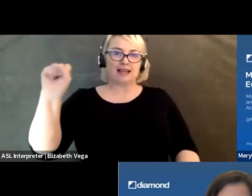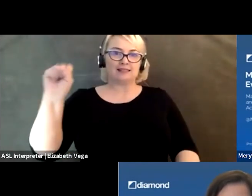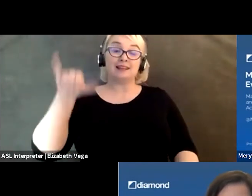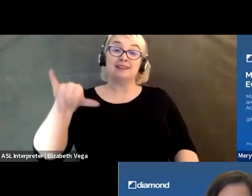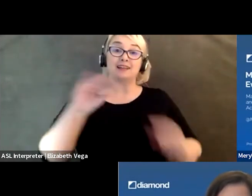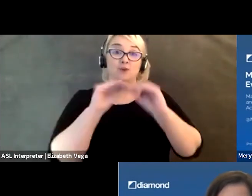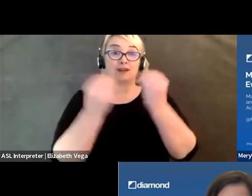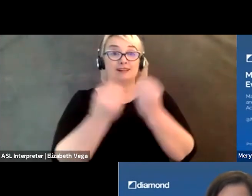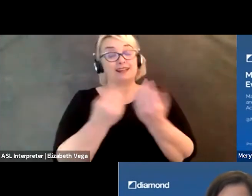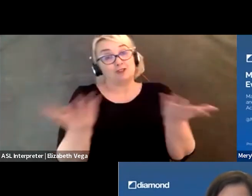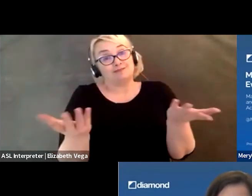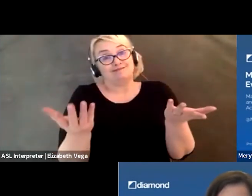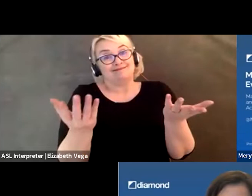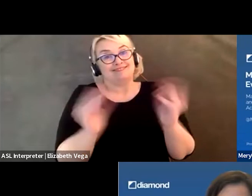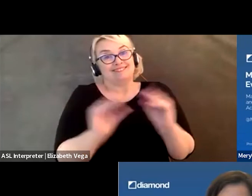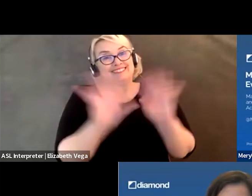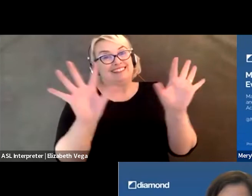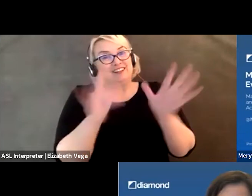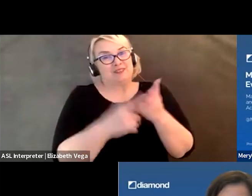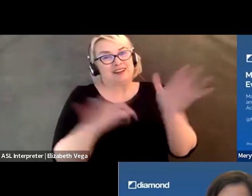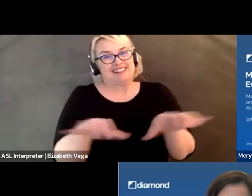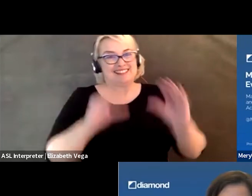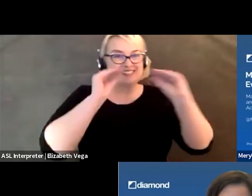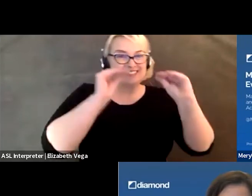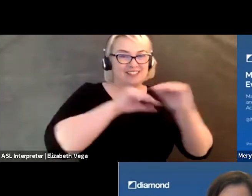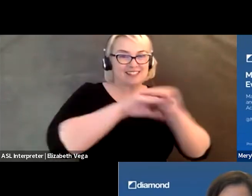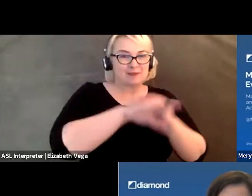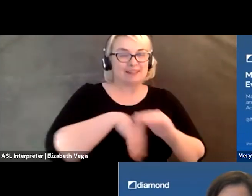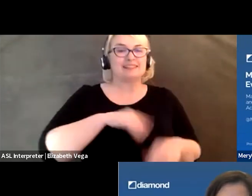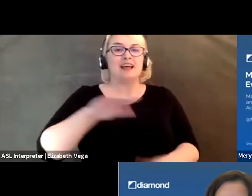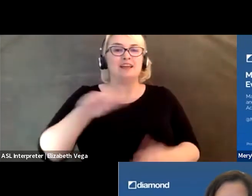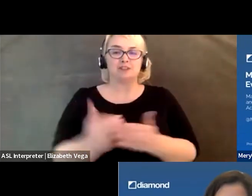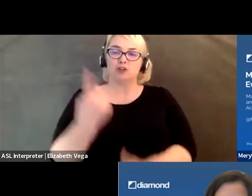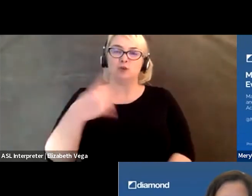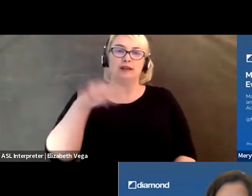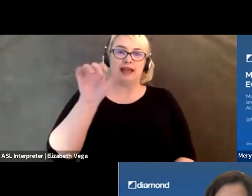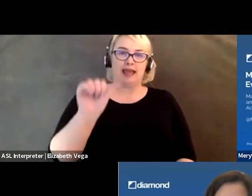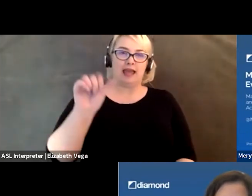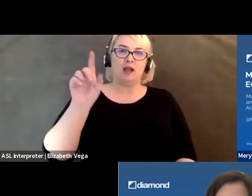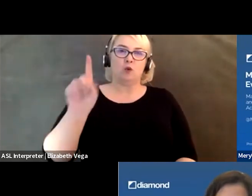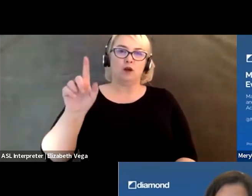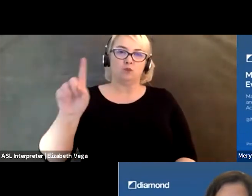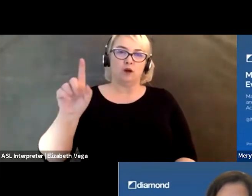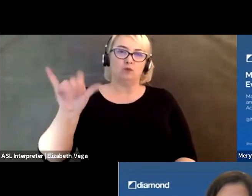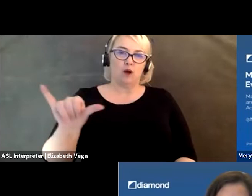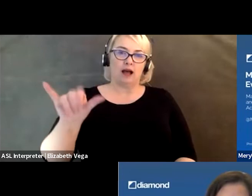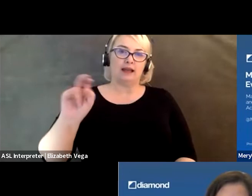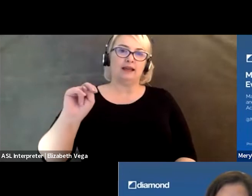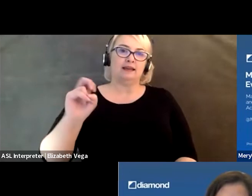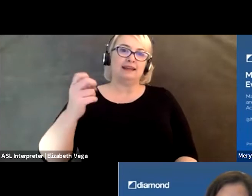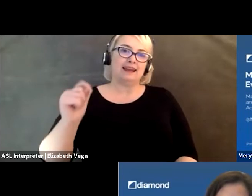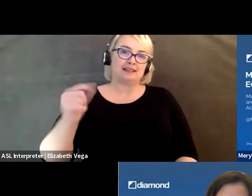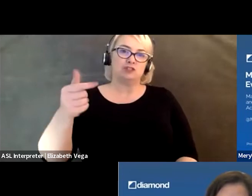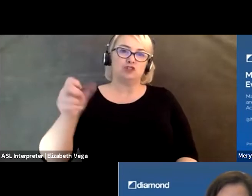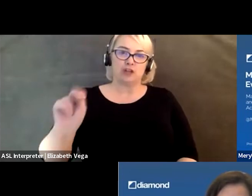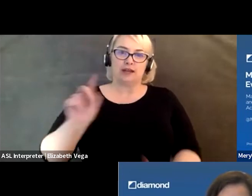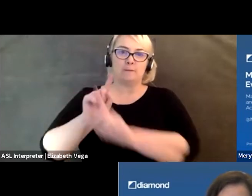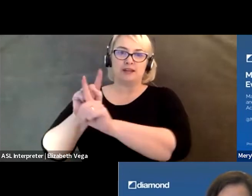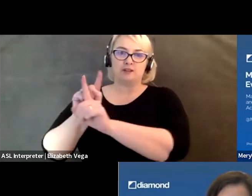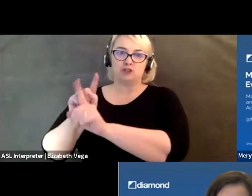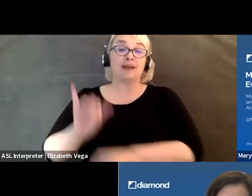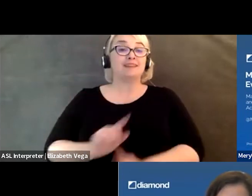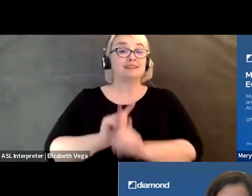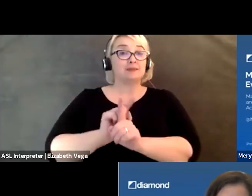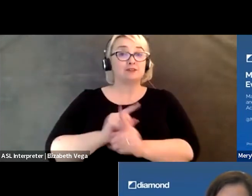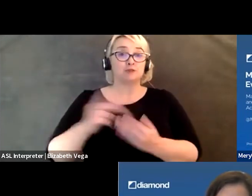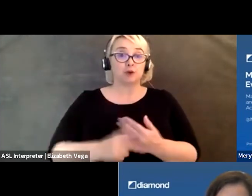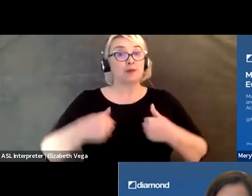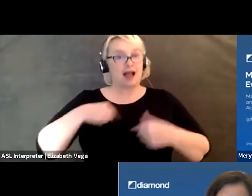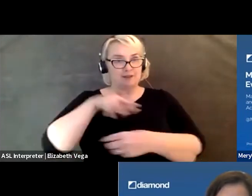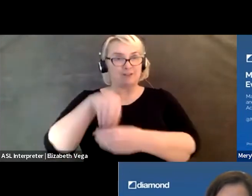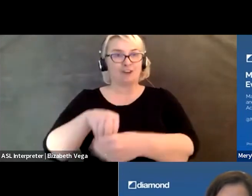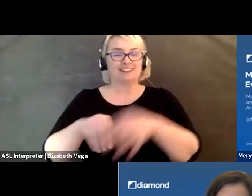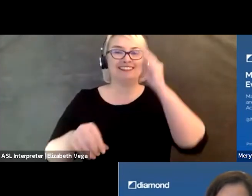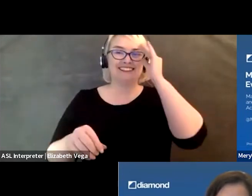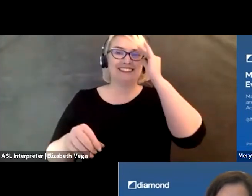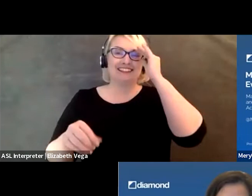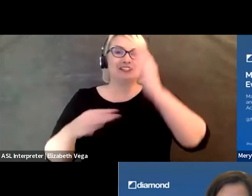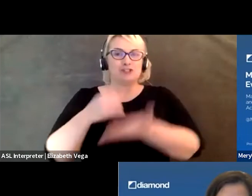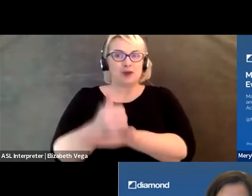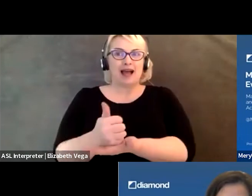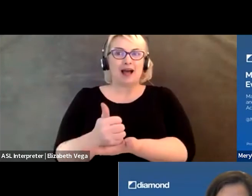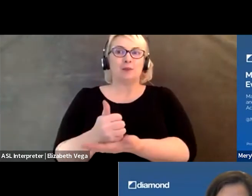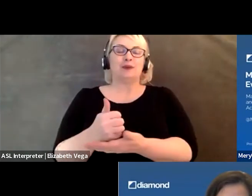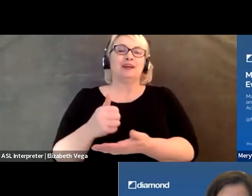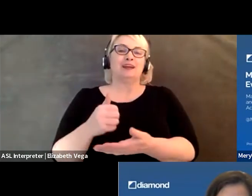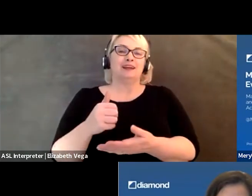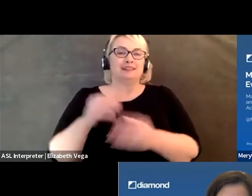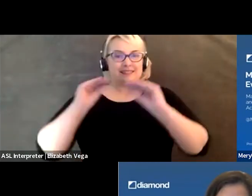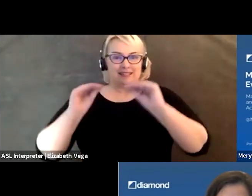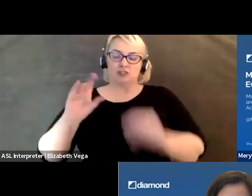A program that I am participating in to help teach digital accessibility to folks